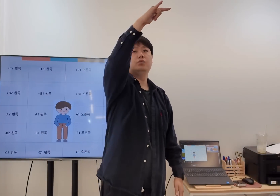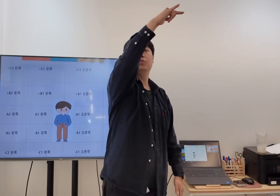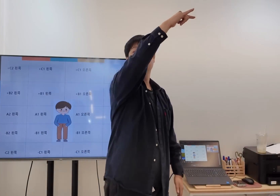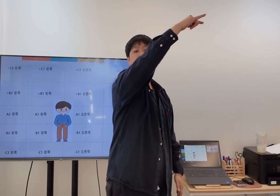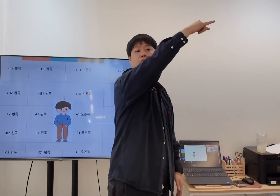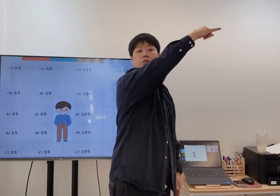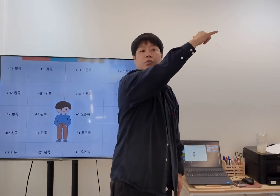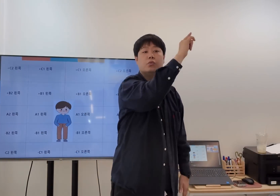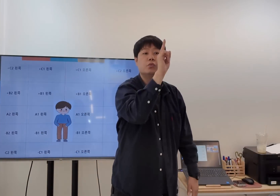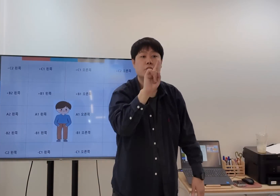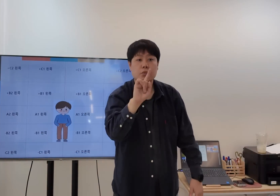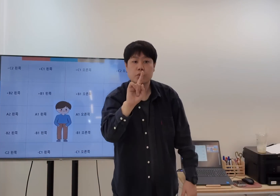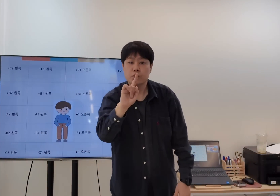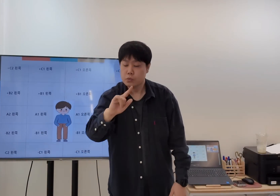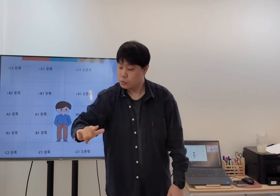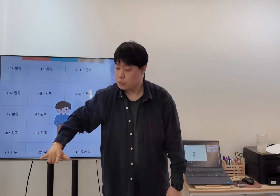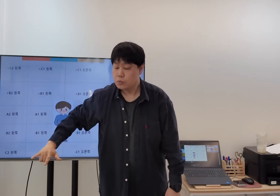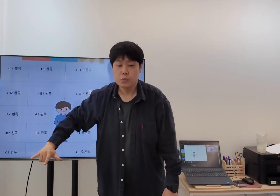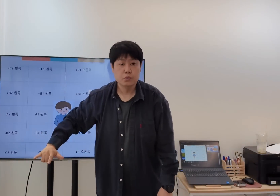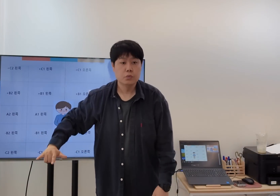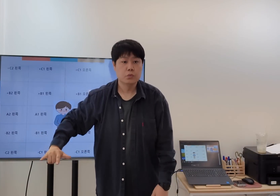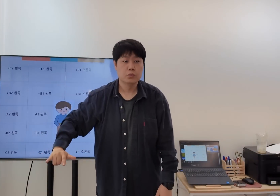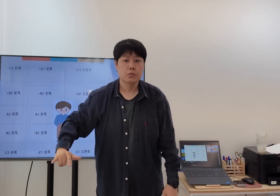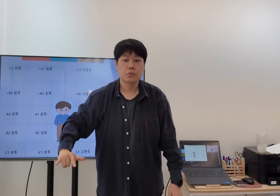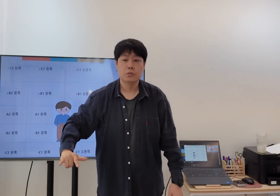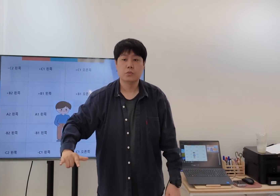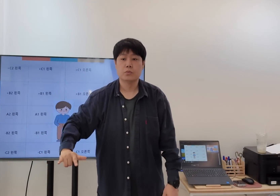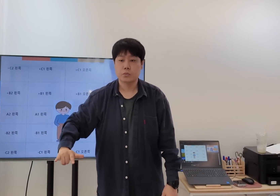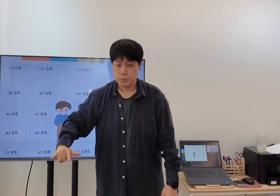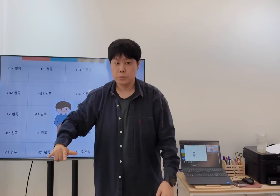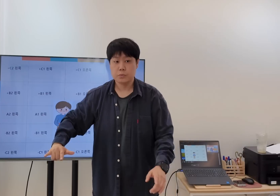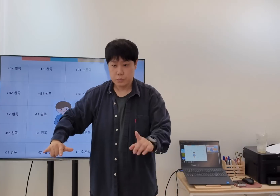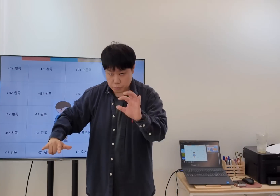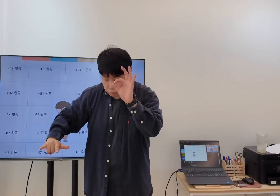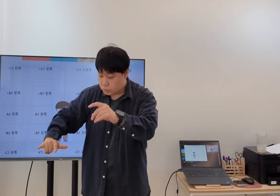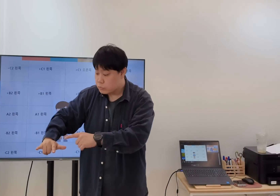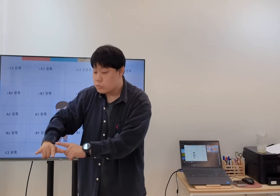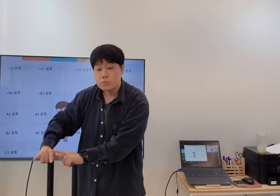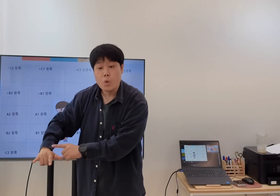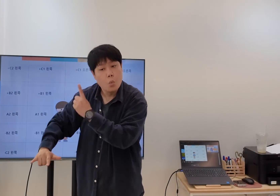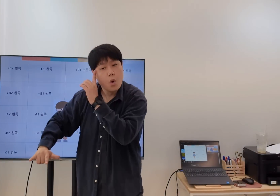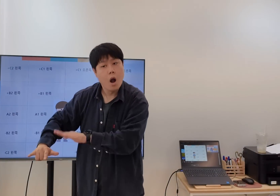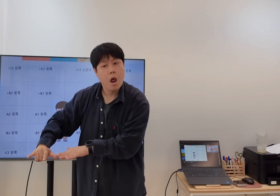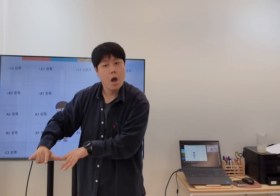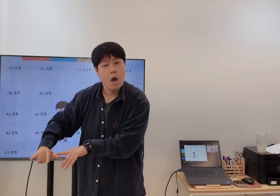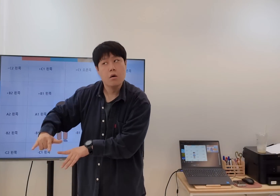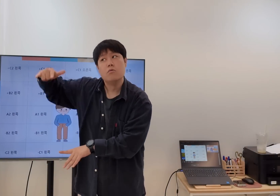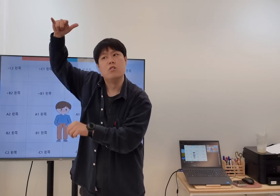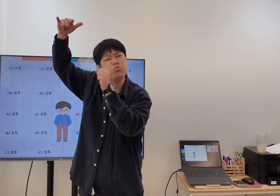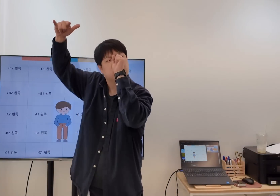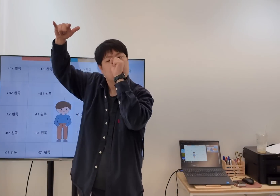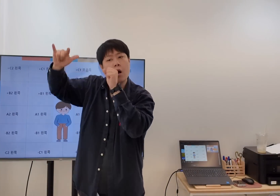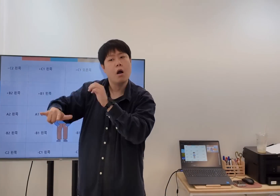goes to the left side of the sky. What is this? (Checking students) Why is the plane below? Plane can stay at the top.